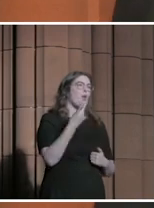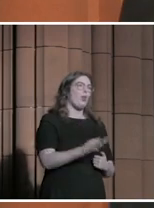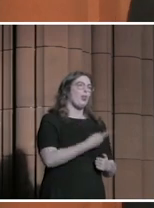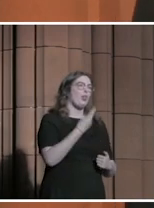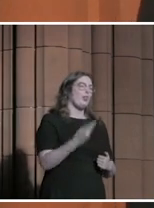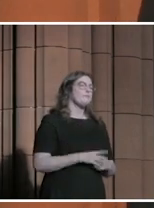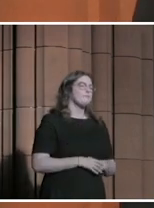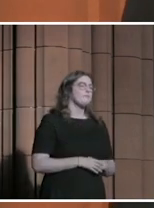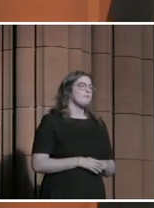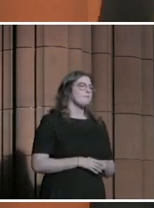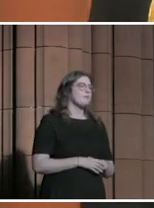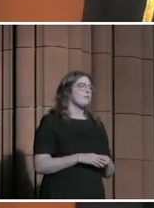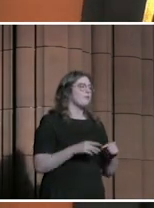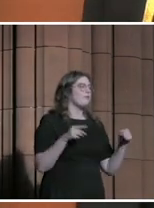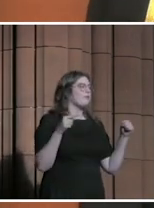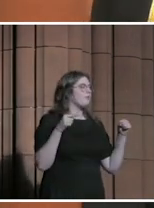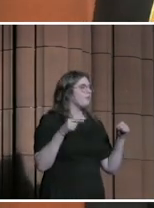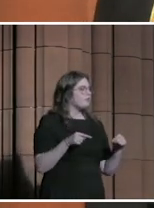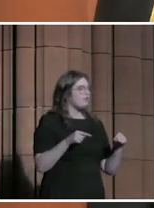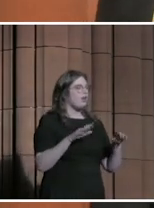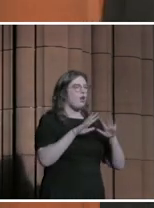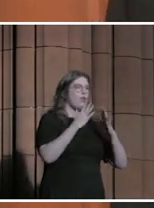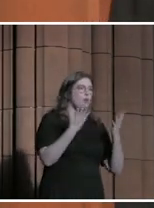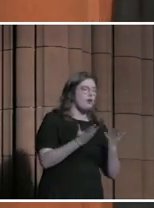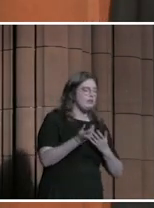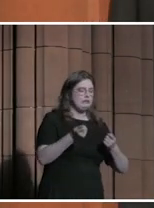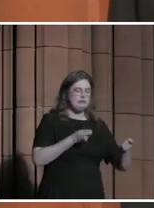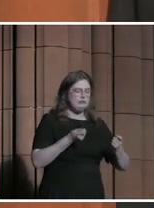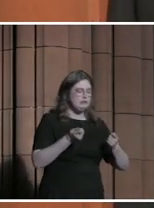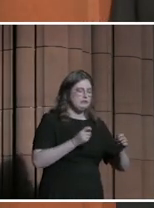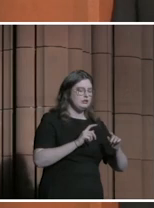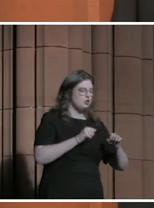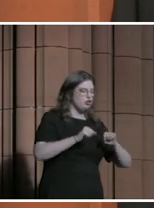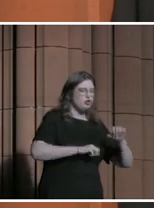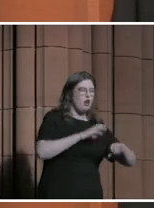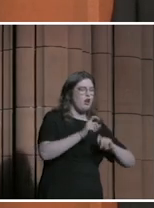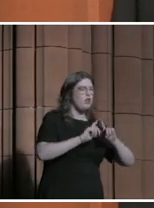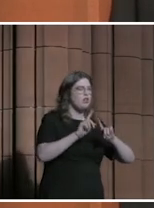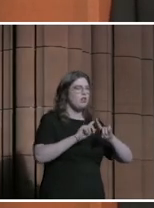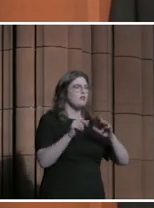We stand in the midst of a world grappling with profound issues, climate change foremost among them.